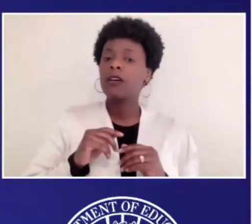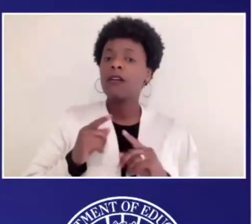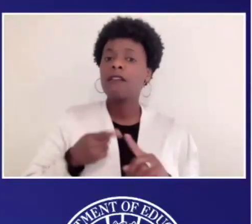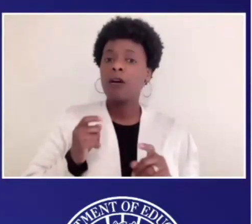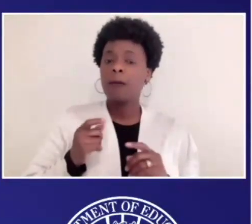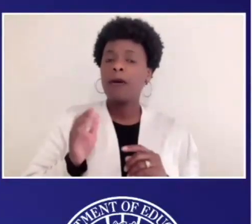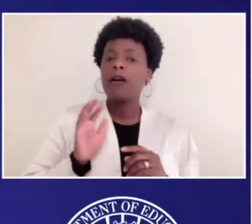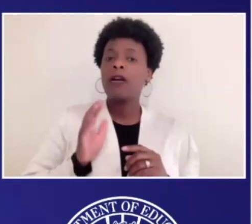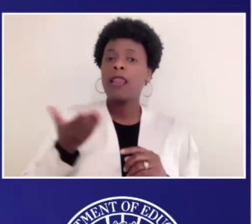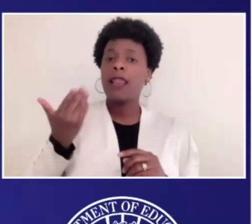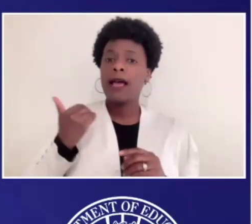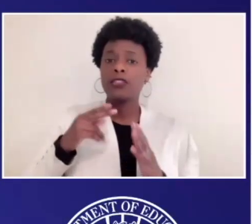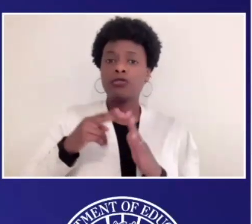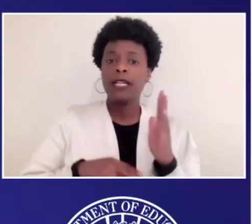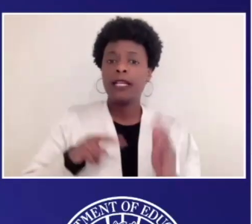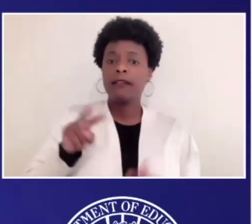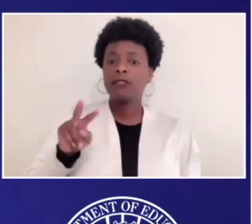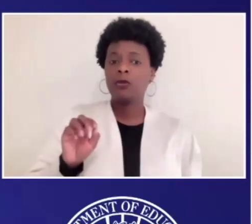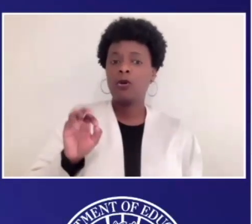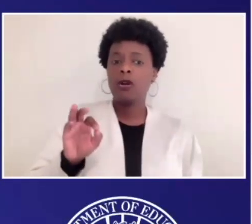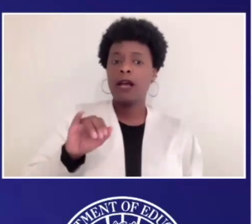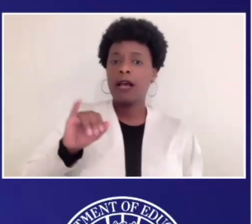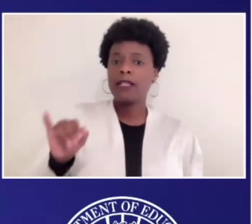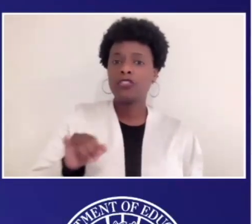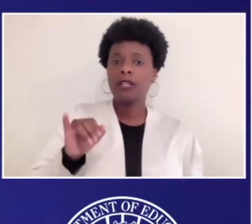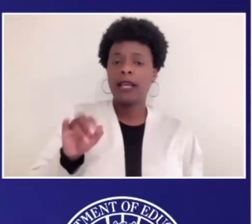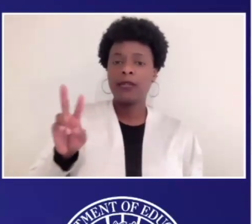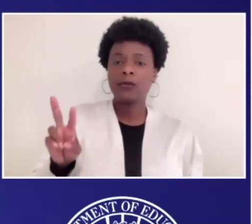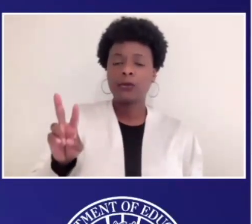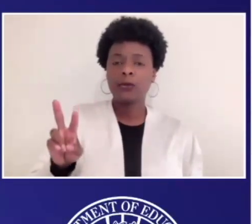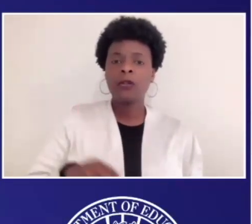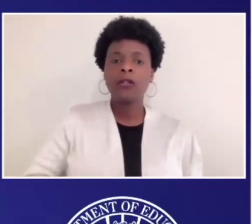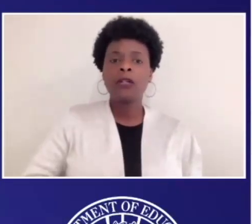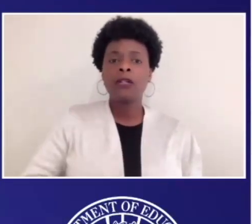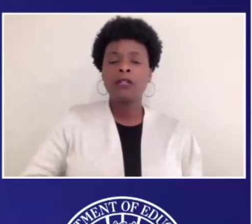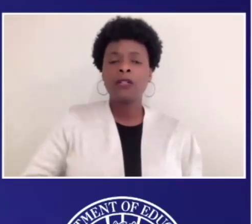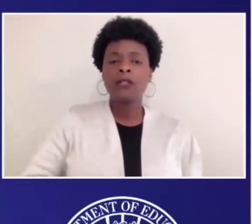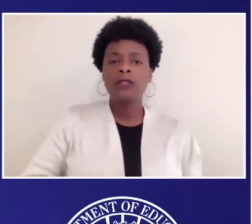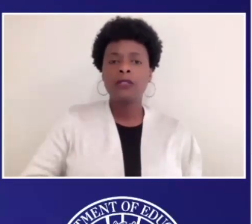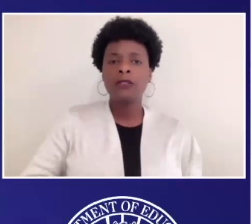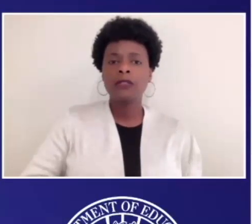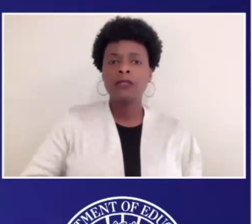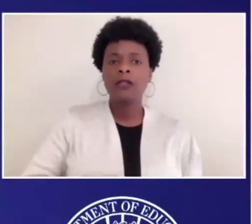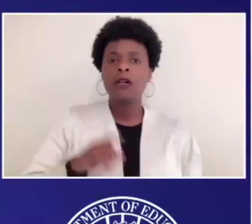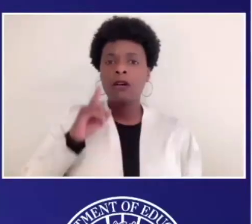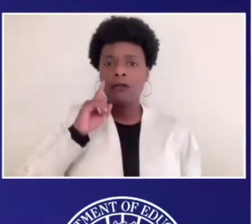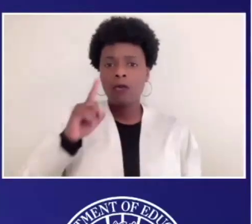also 209 under (j)(2). We're just seeking on the record clarity